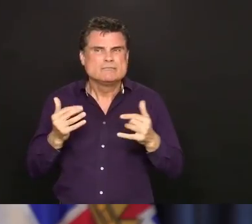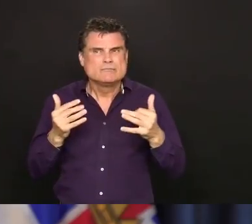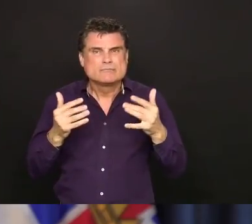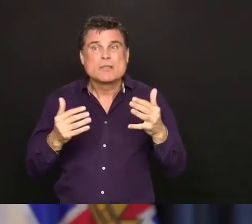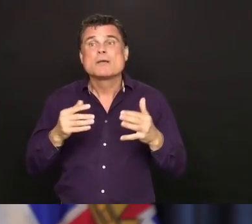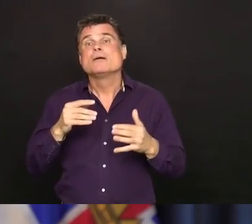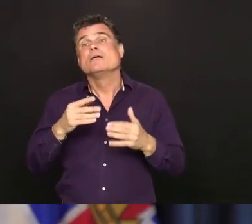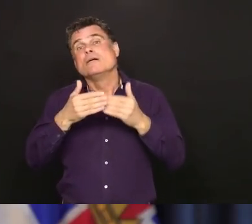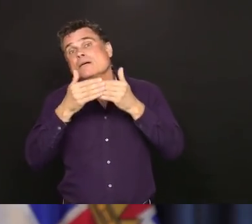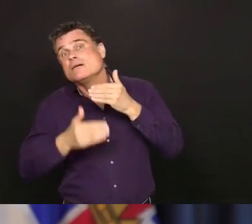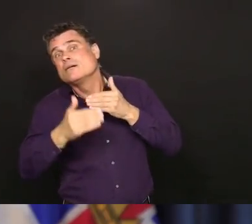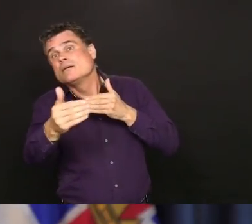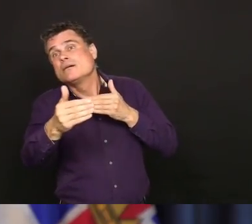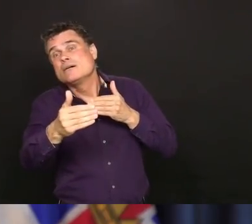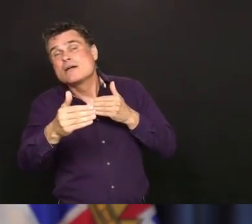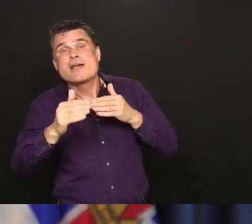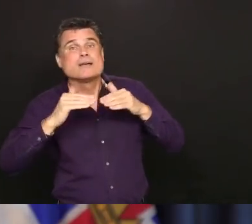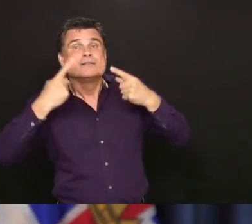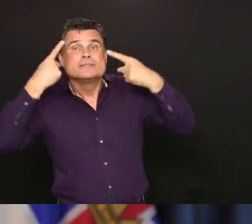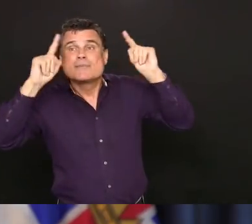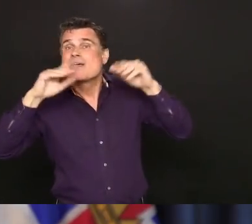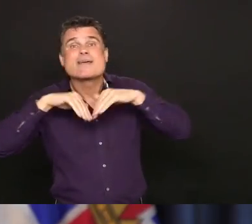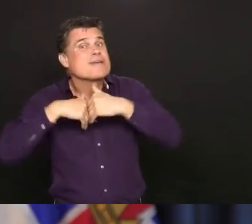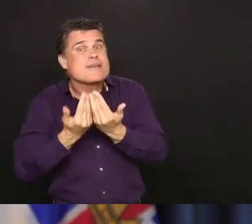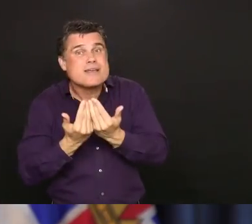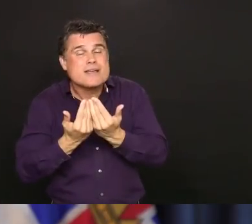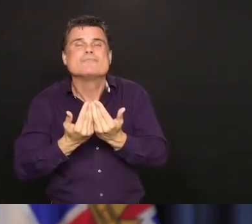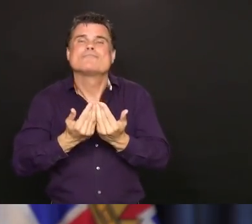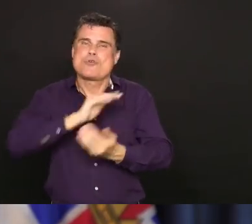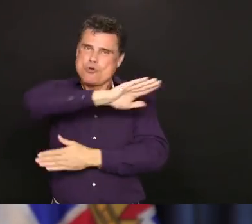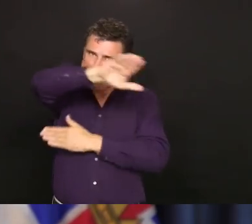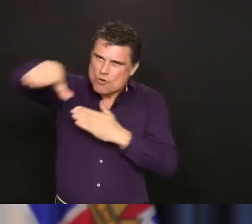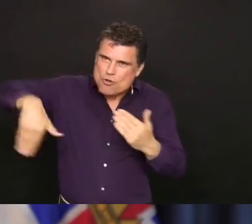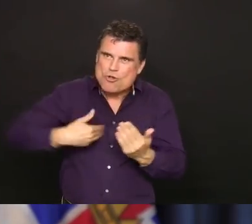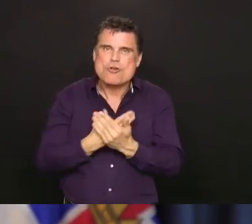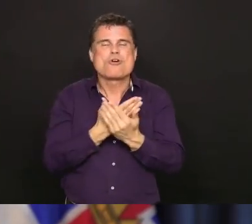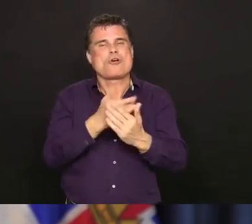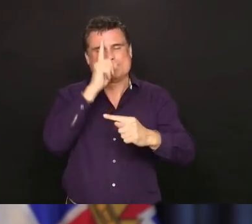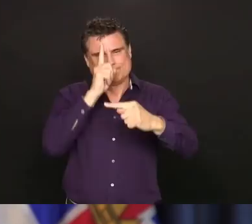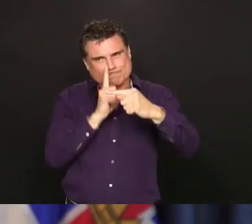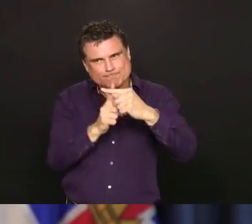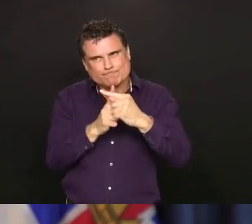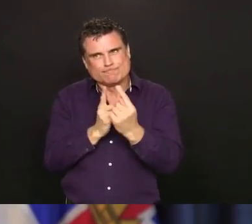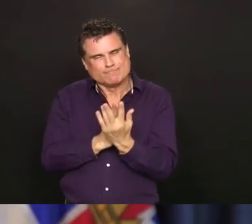we can do, from washing our hands to staying home when we're sick, to make sure we